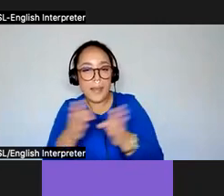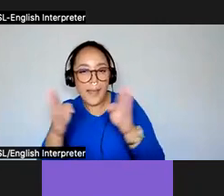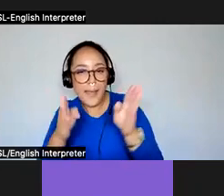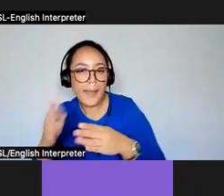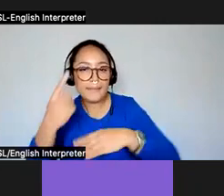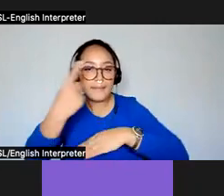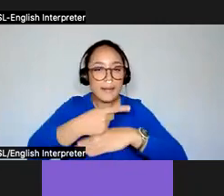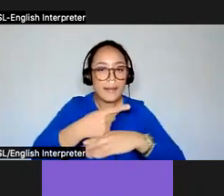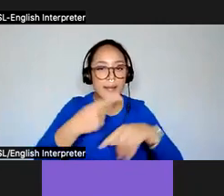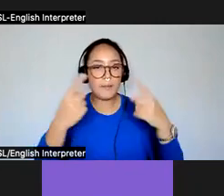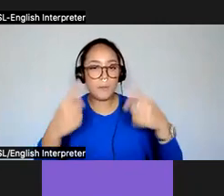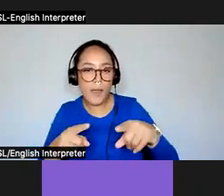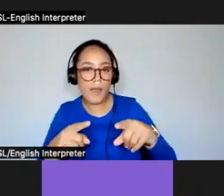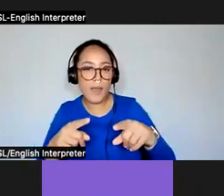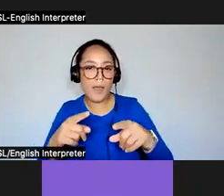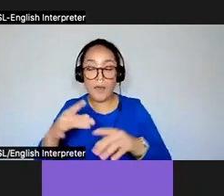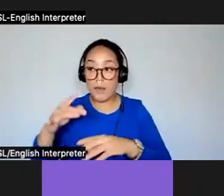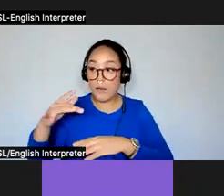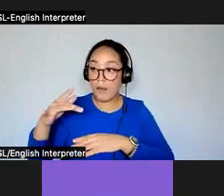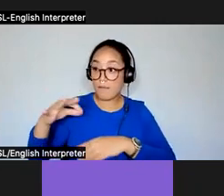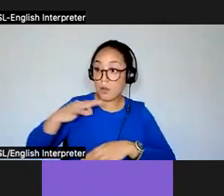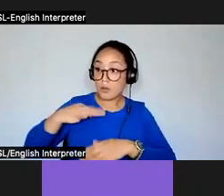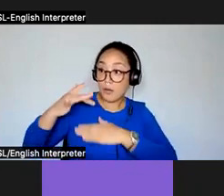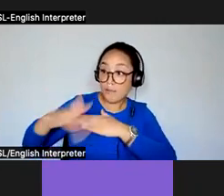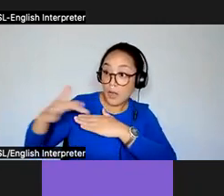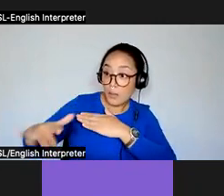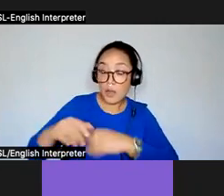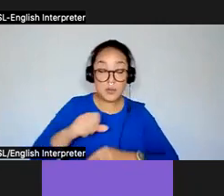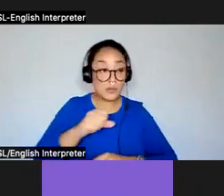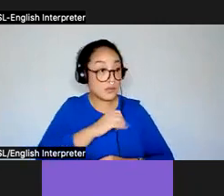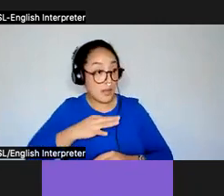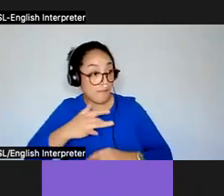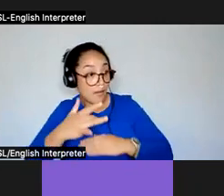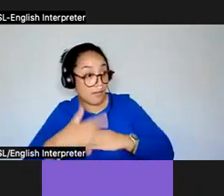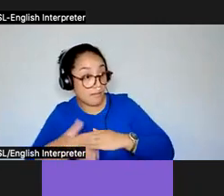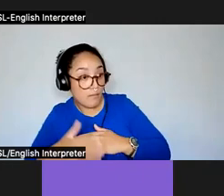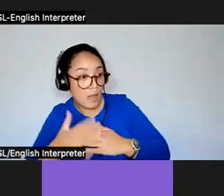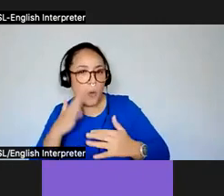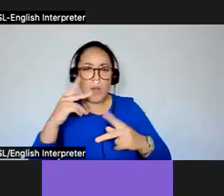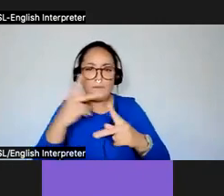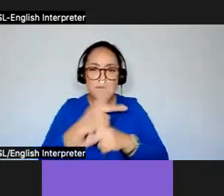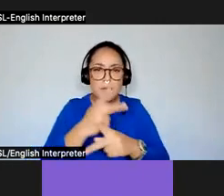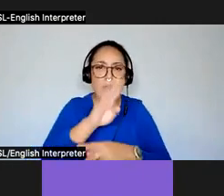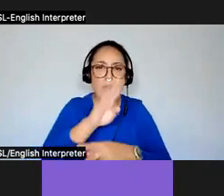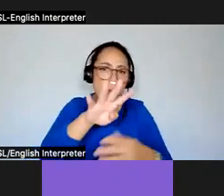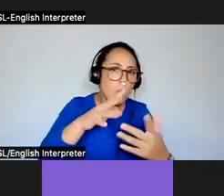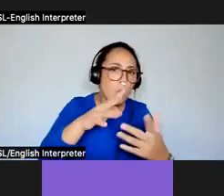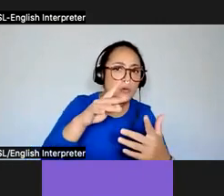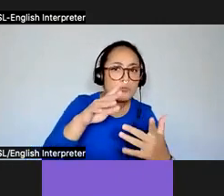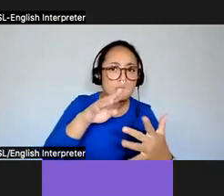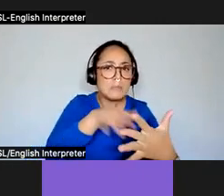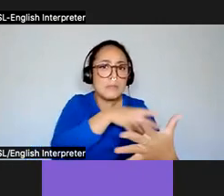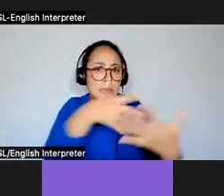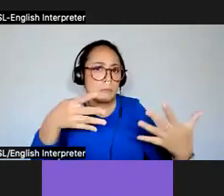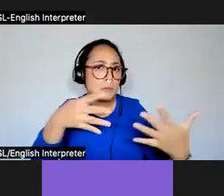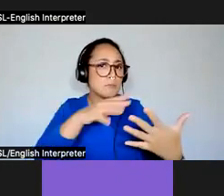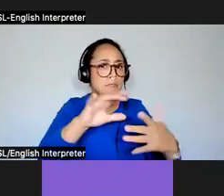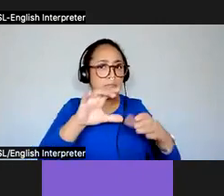and volunteer availability, as well as when you know what makes sense for your performance schedules or activity schedules.